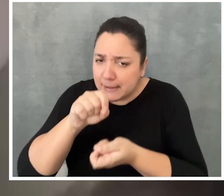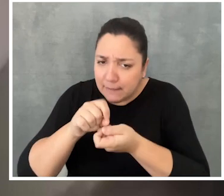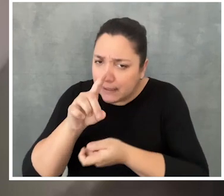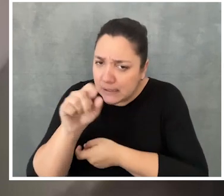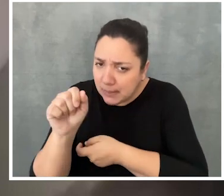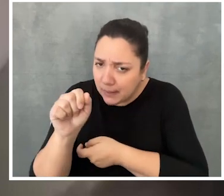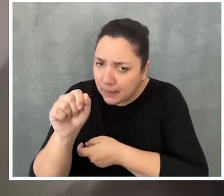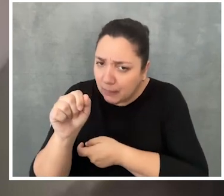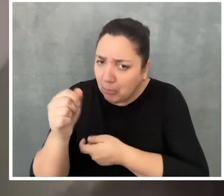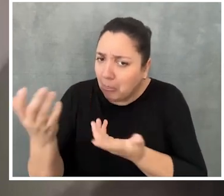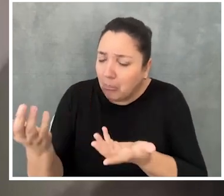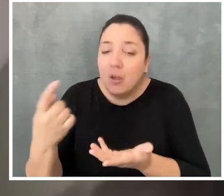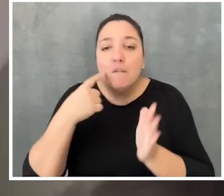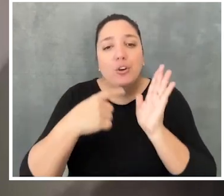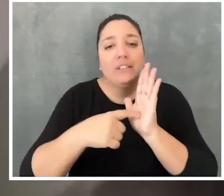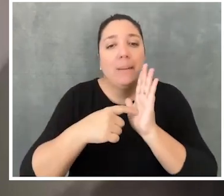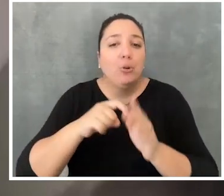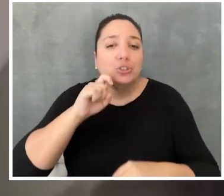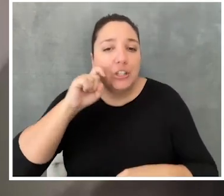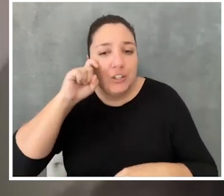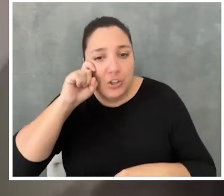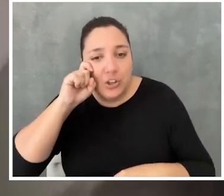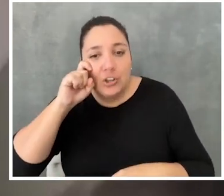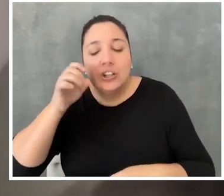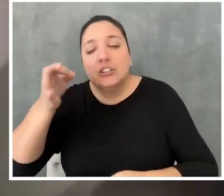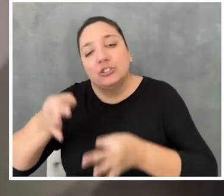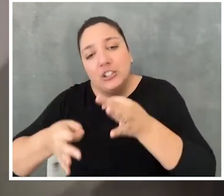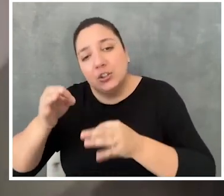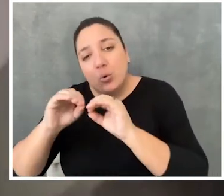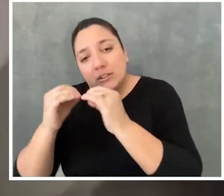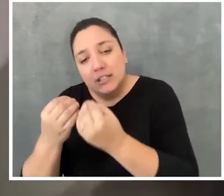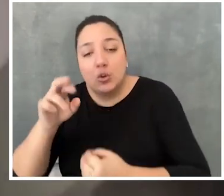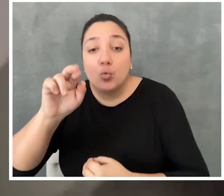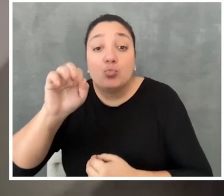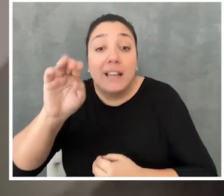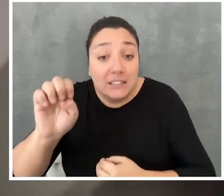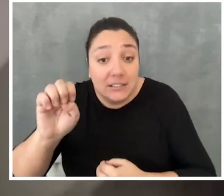as gender justice organizations and race justice organizations about how disability